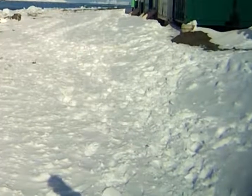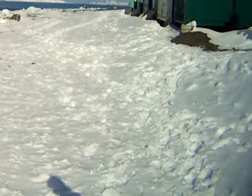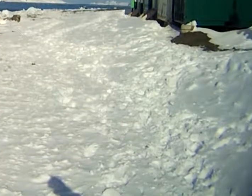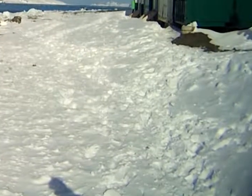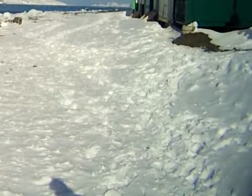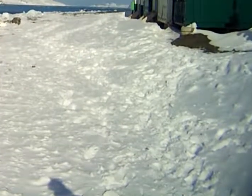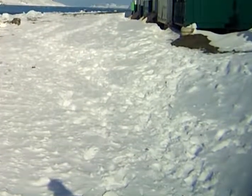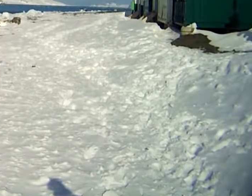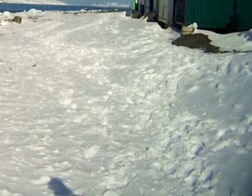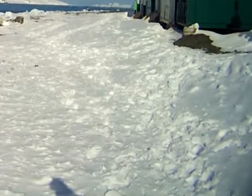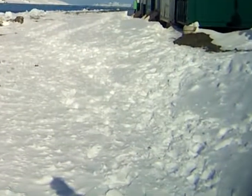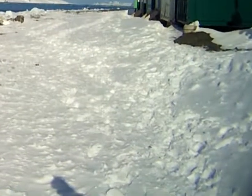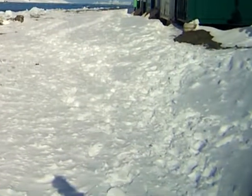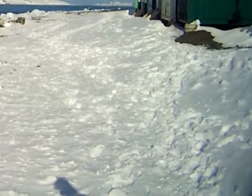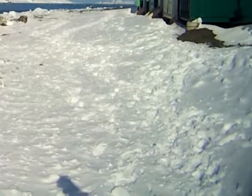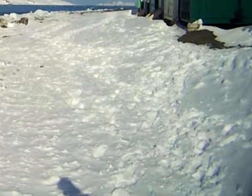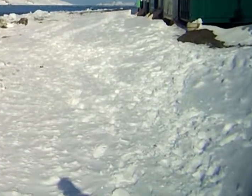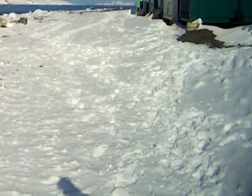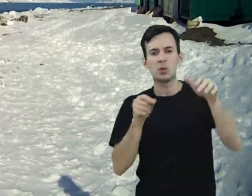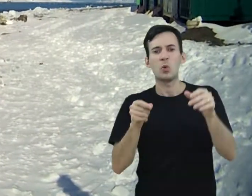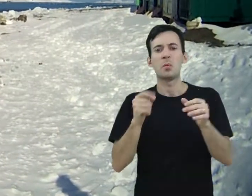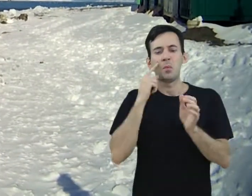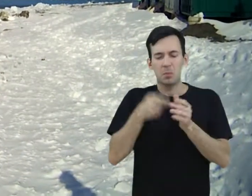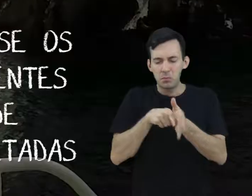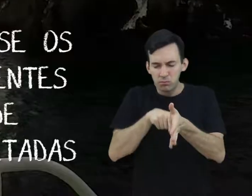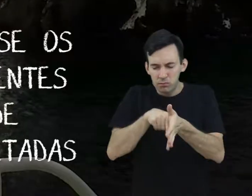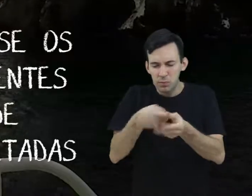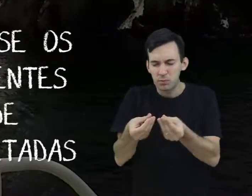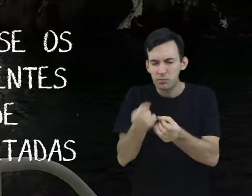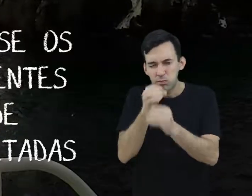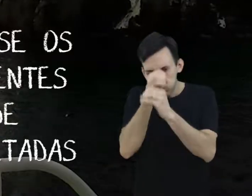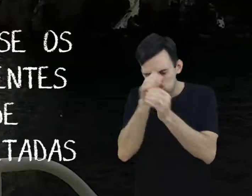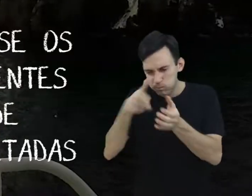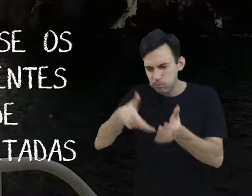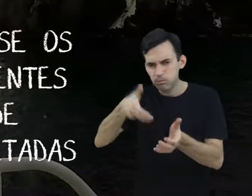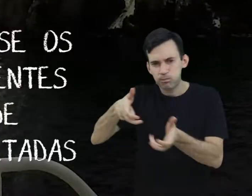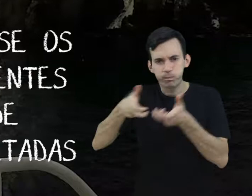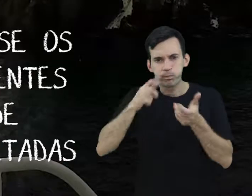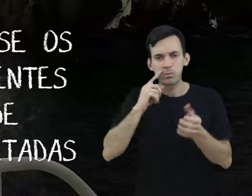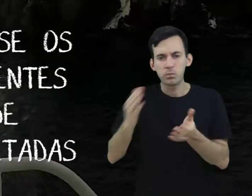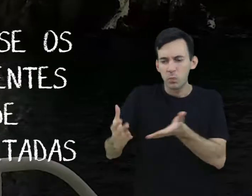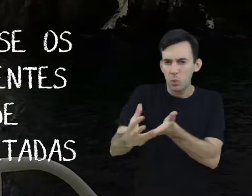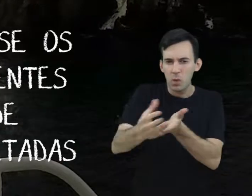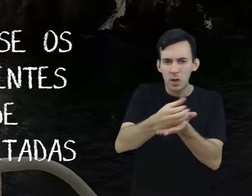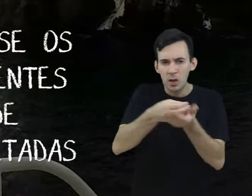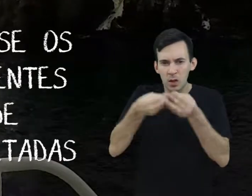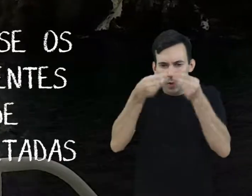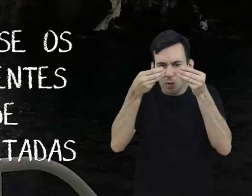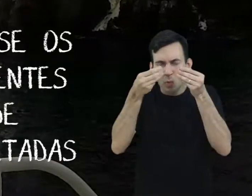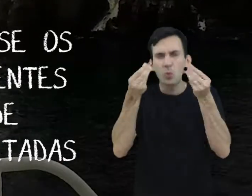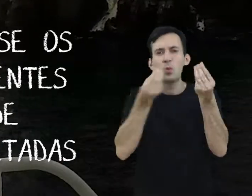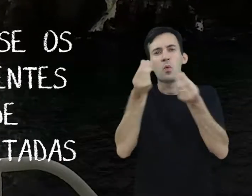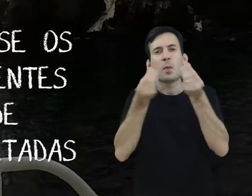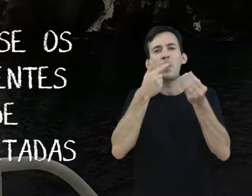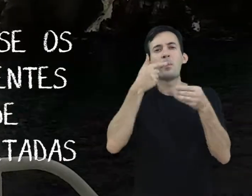about such pollution on polar issue, also if plastic was present in Antarctic environment